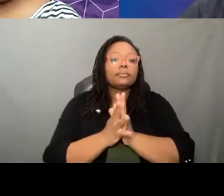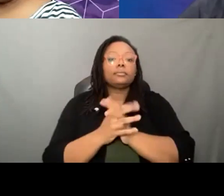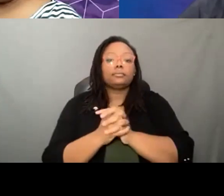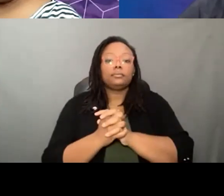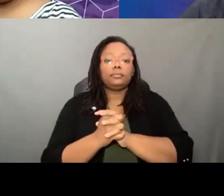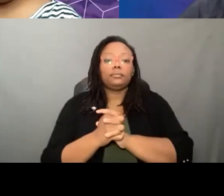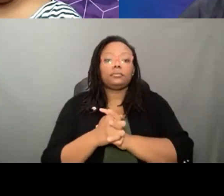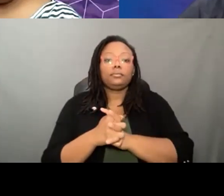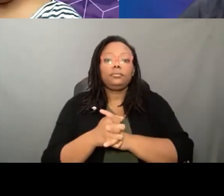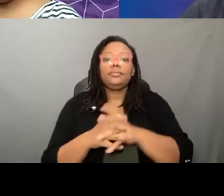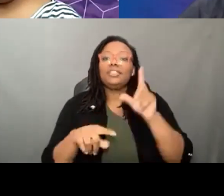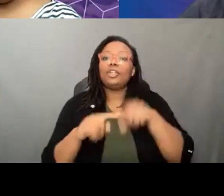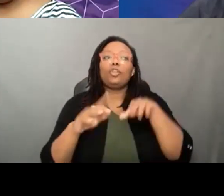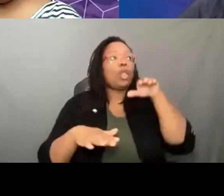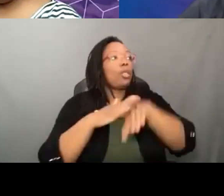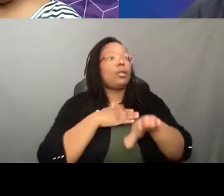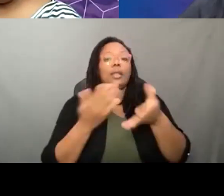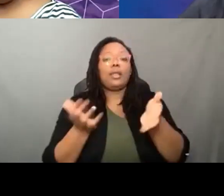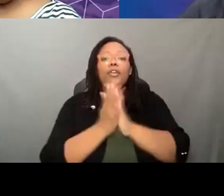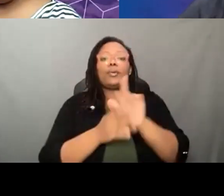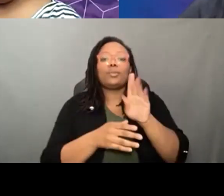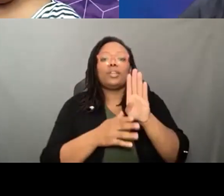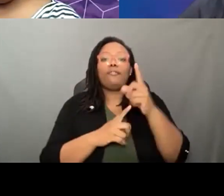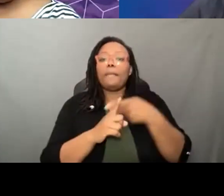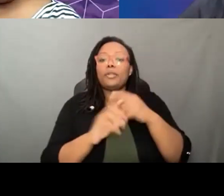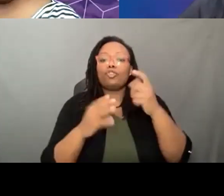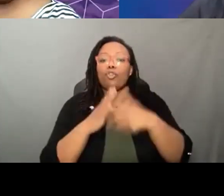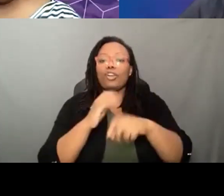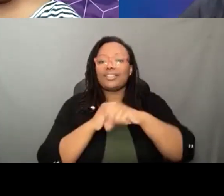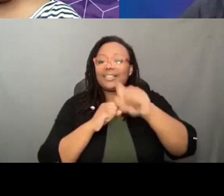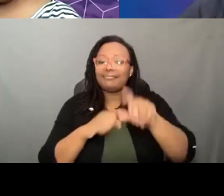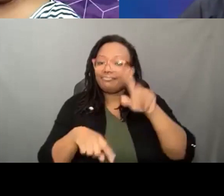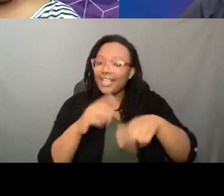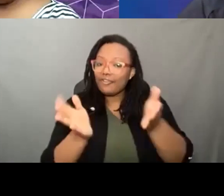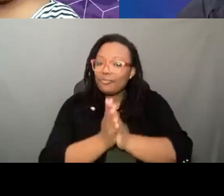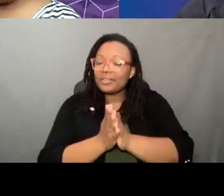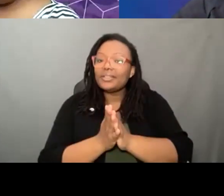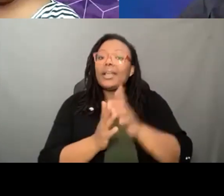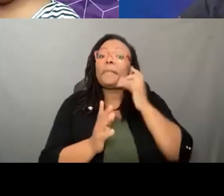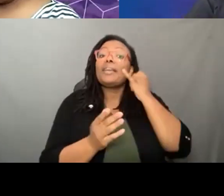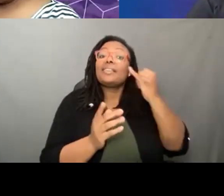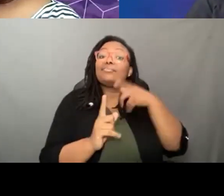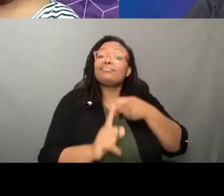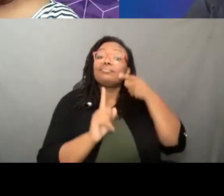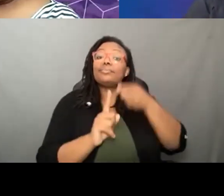So you couldn't come in and request a 24-month, no-cost extension because, again, the idea is we want you to come in.